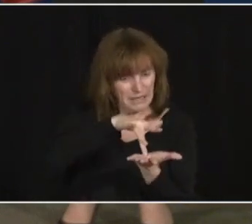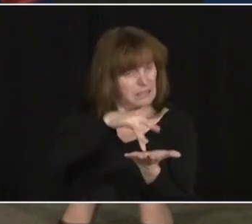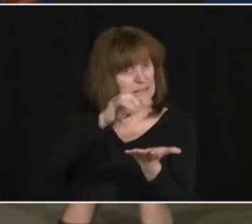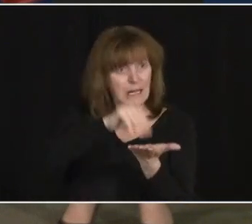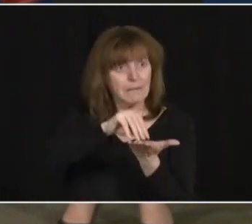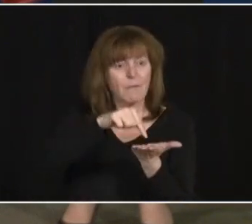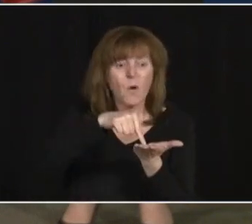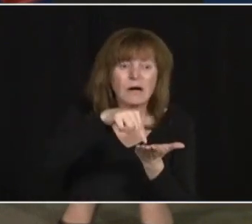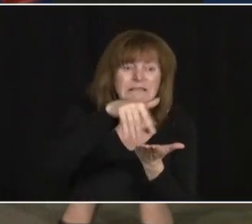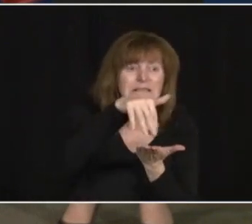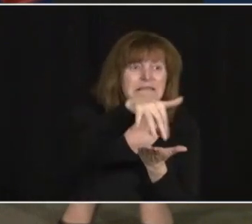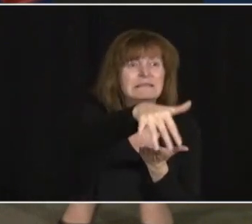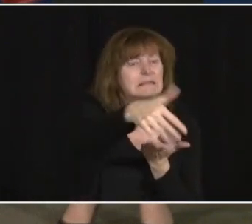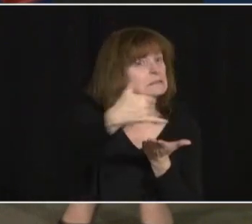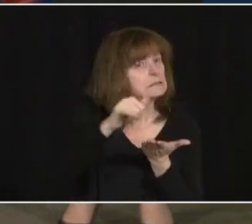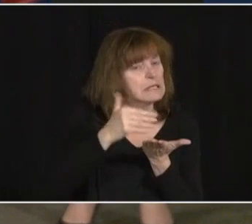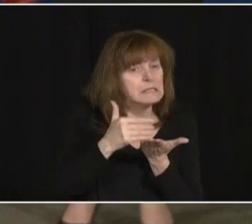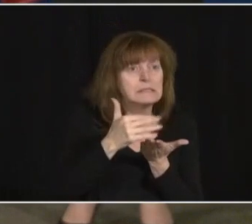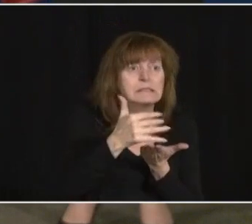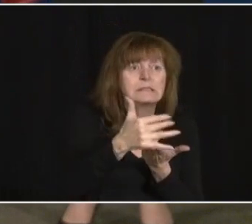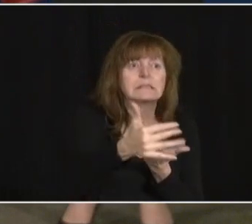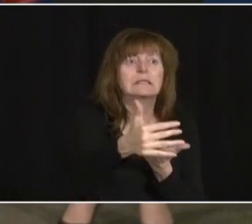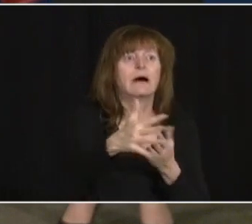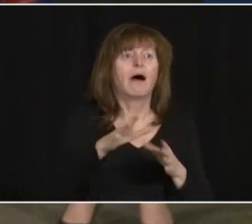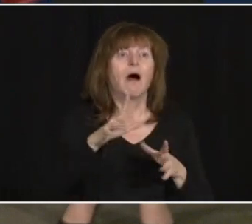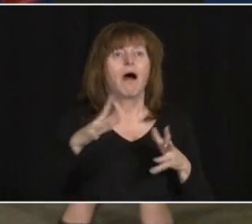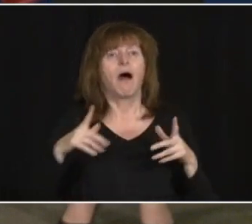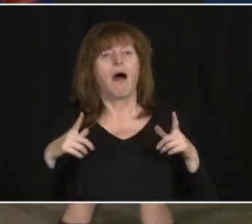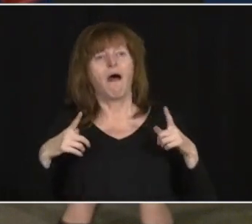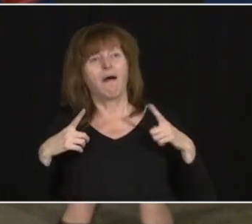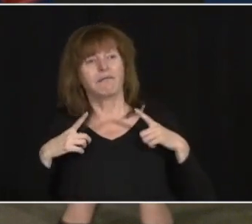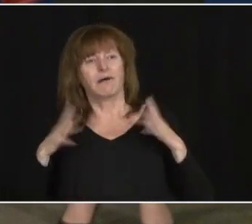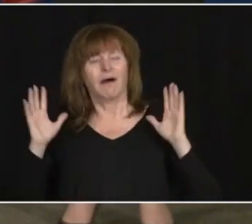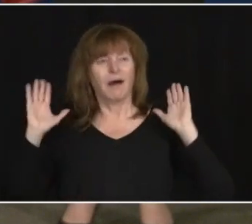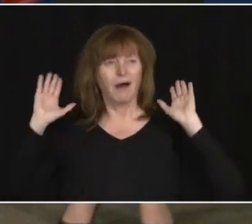encourage people -- don't sit back on your laurels and -- you know take this